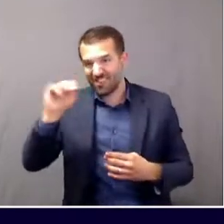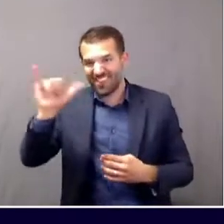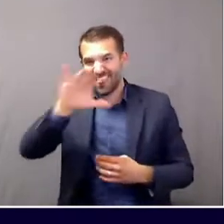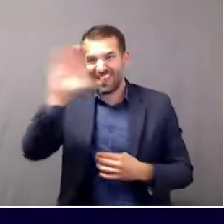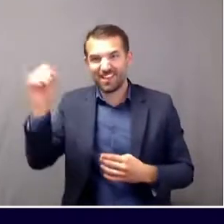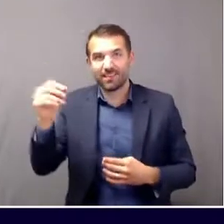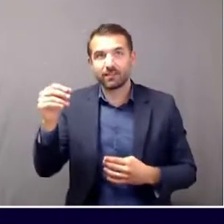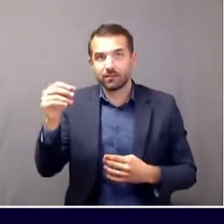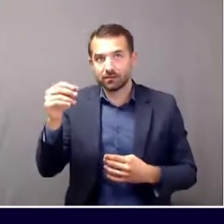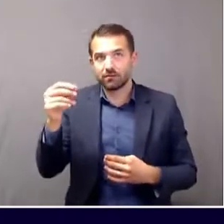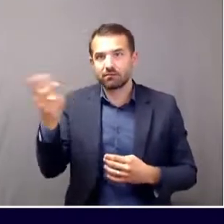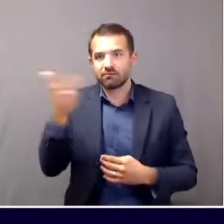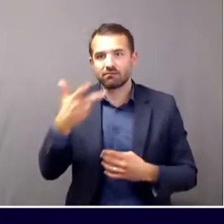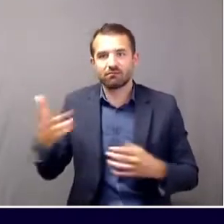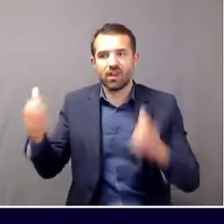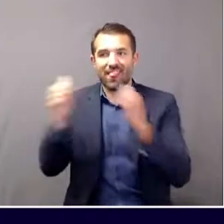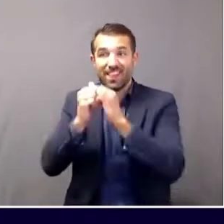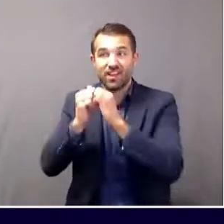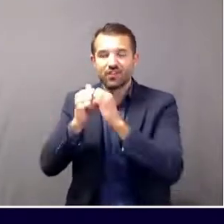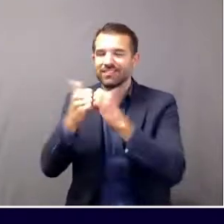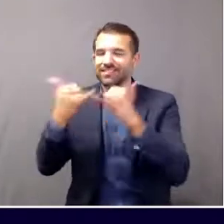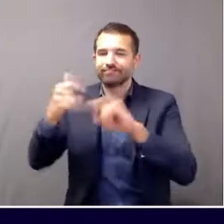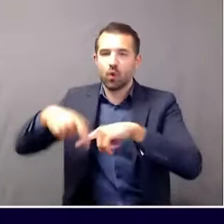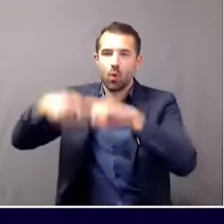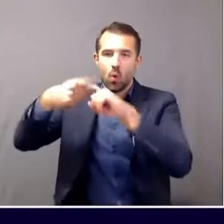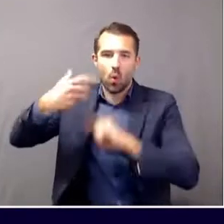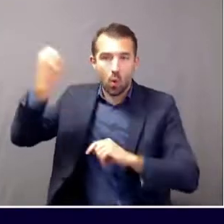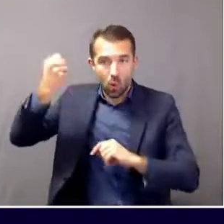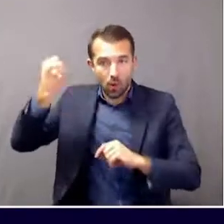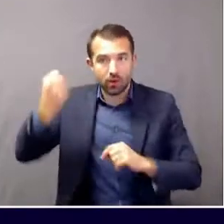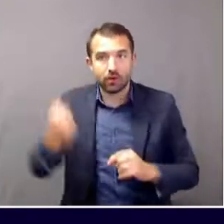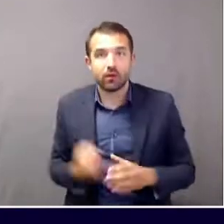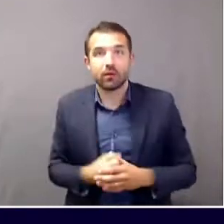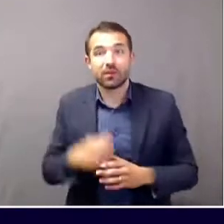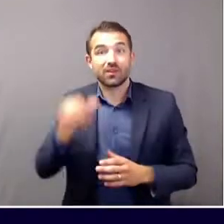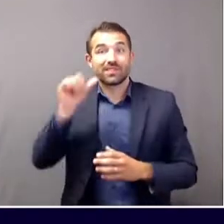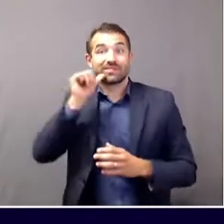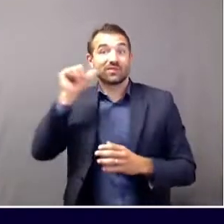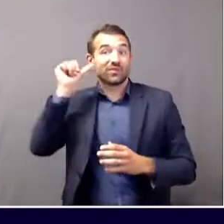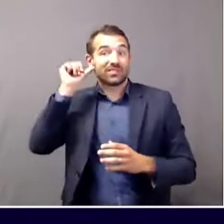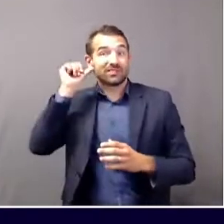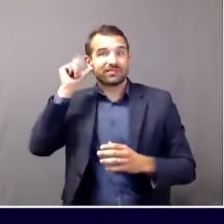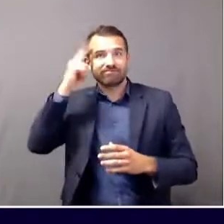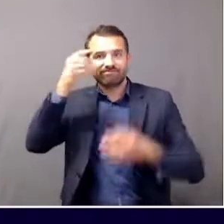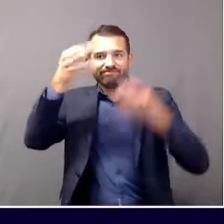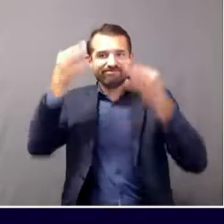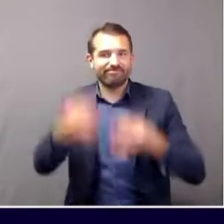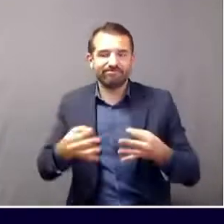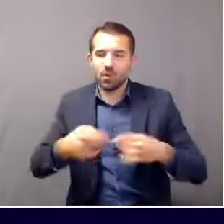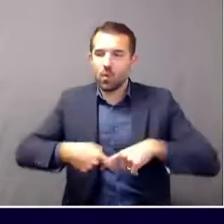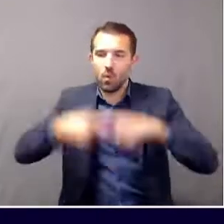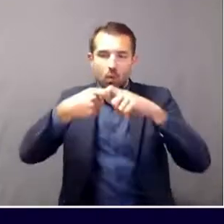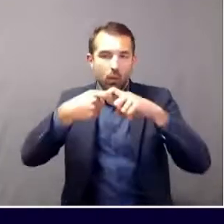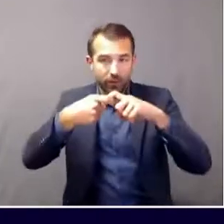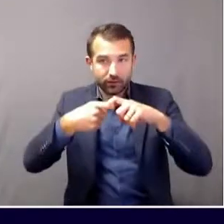it it that trial just as of yesterday it was temporarily